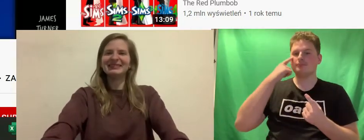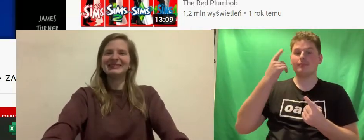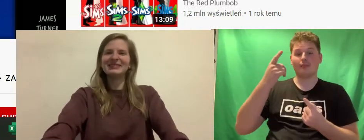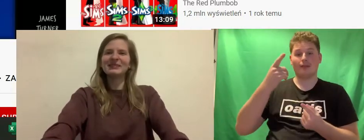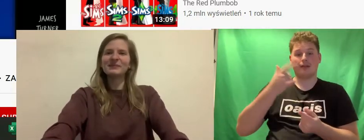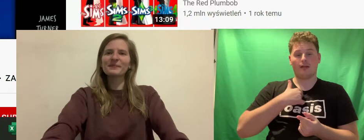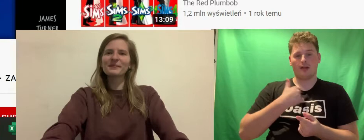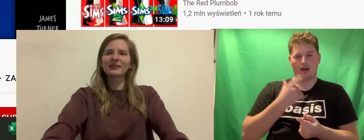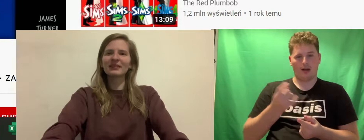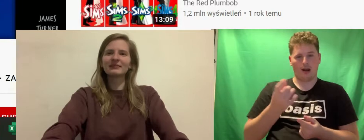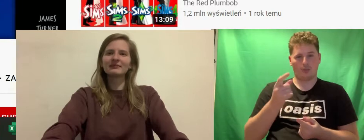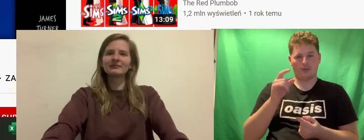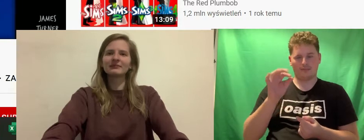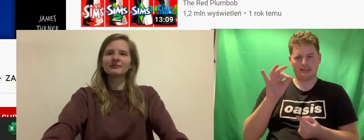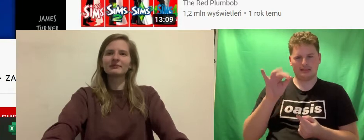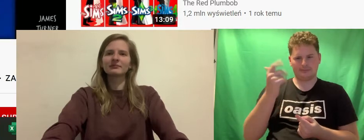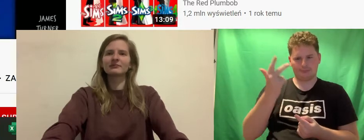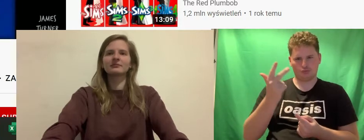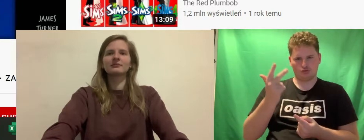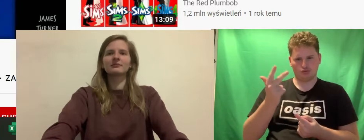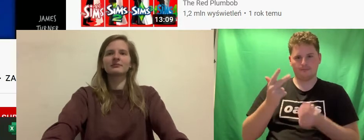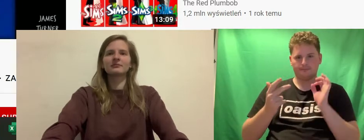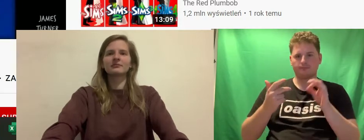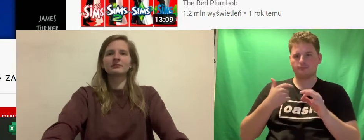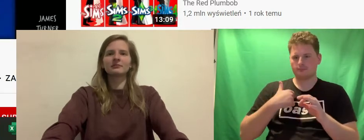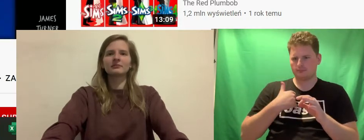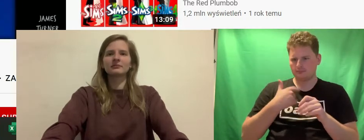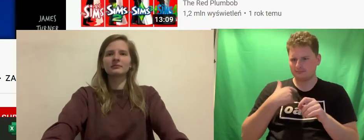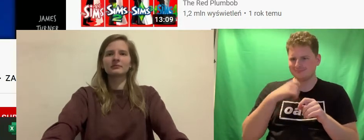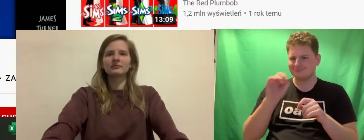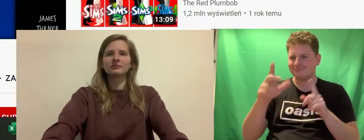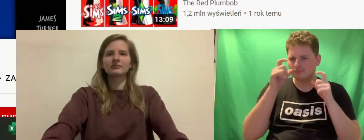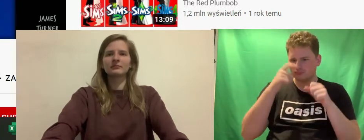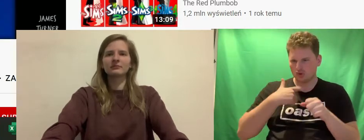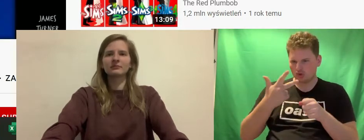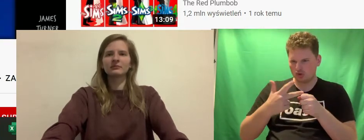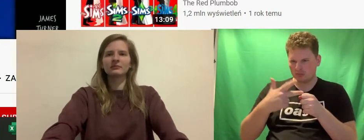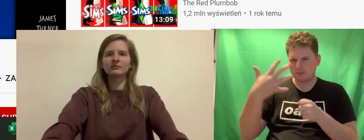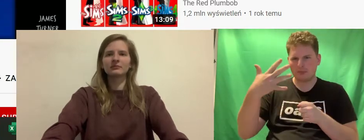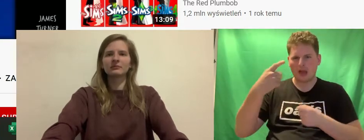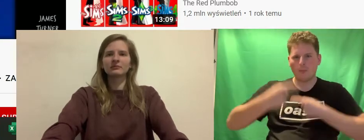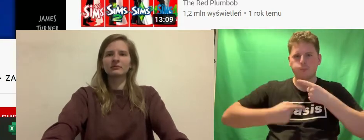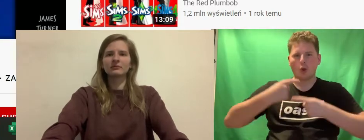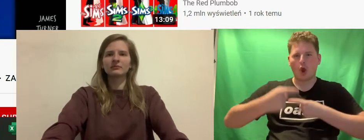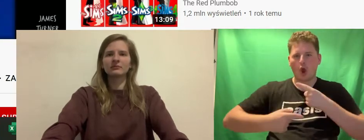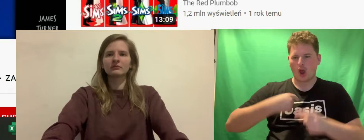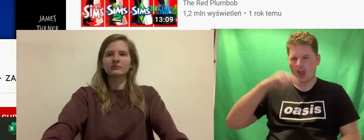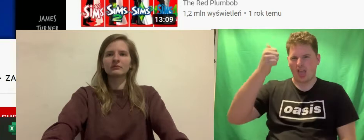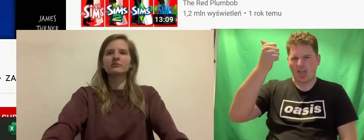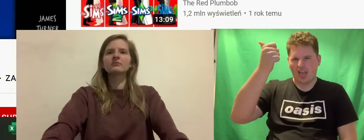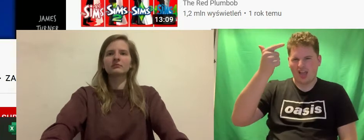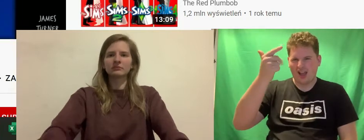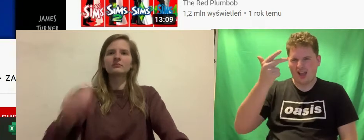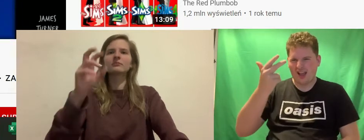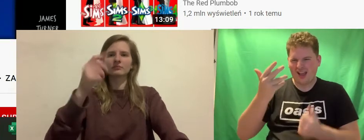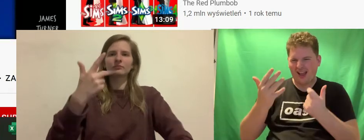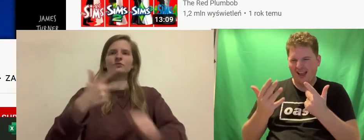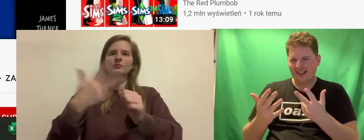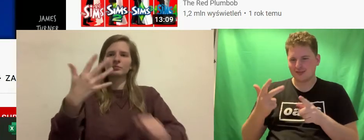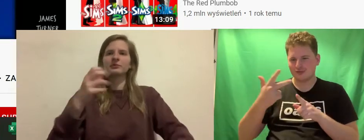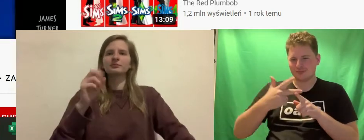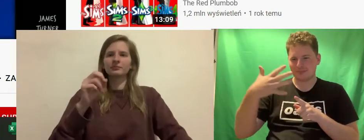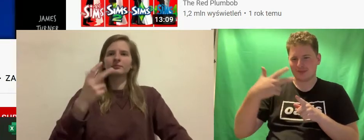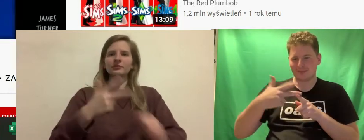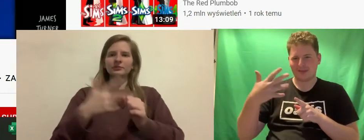and remember: and I want to praise my personal bests Sims 3 that my generation has reached as many as 35 generations